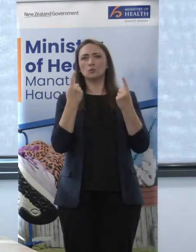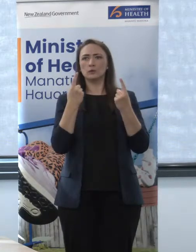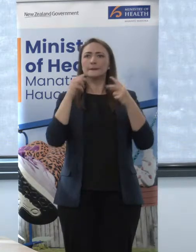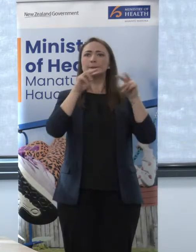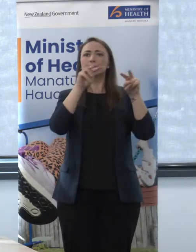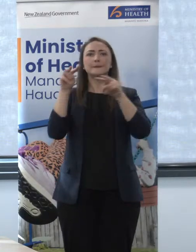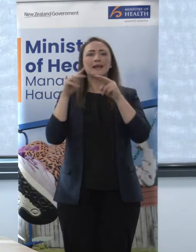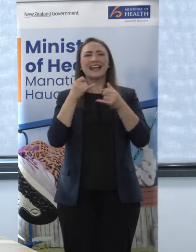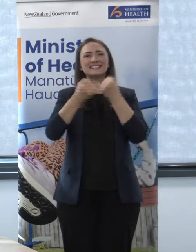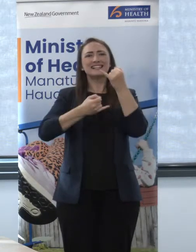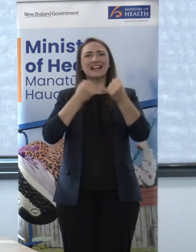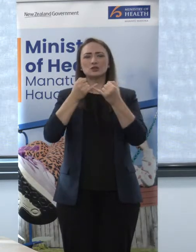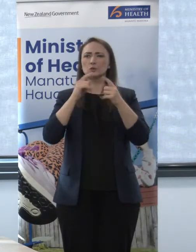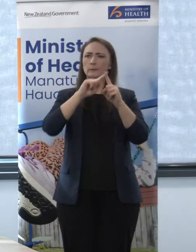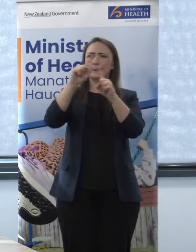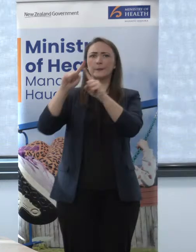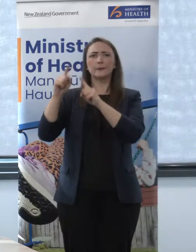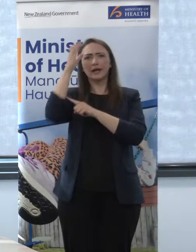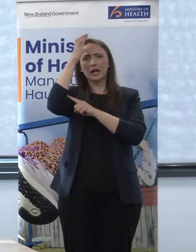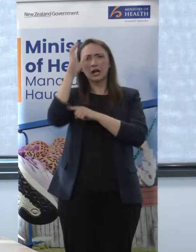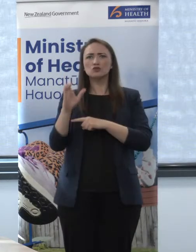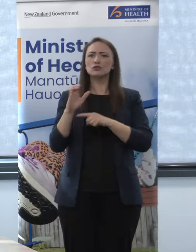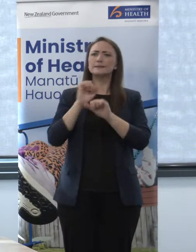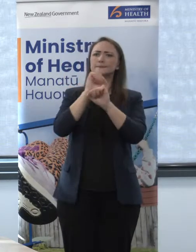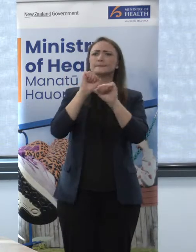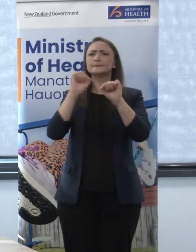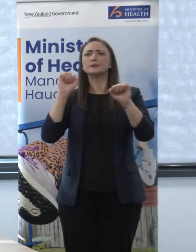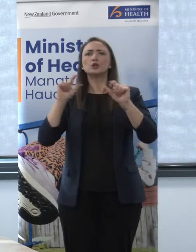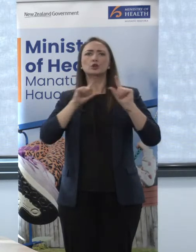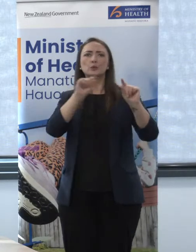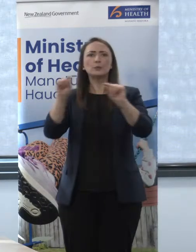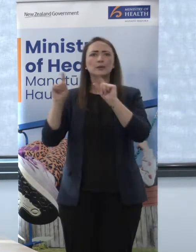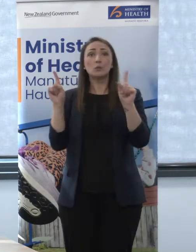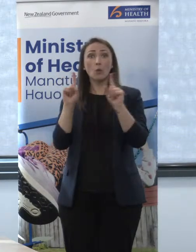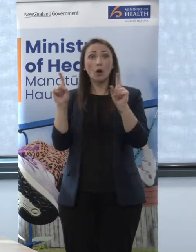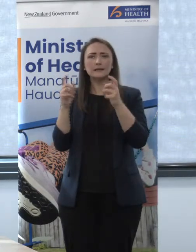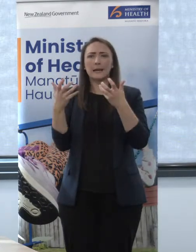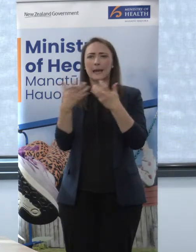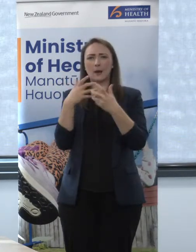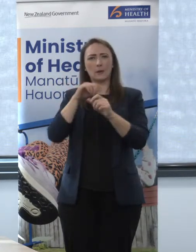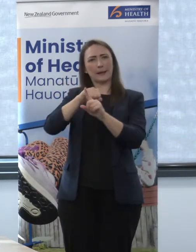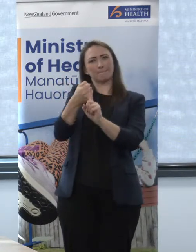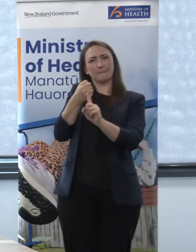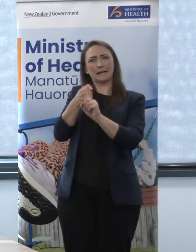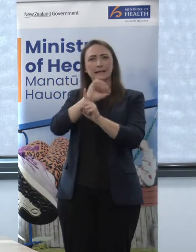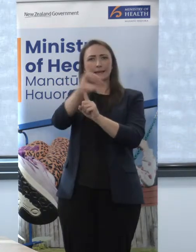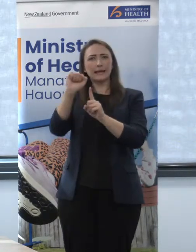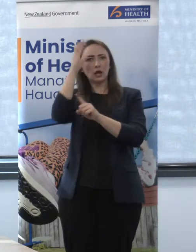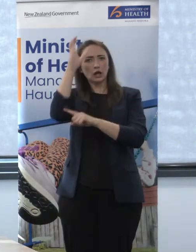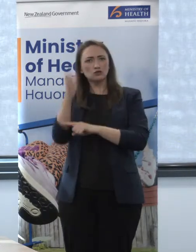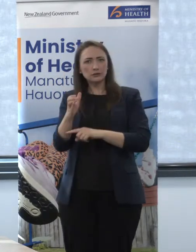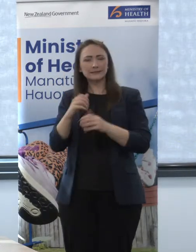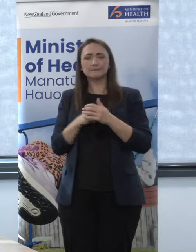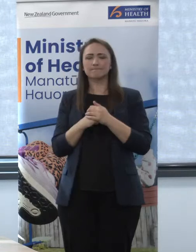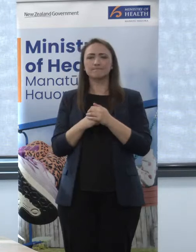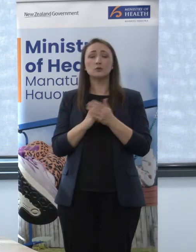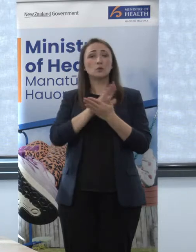begin with, globally our surveillance system as part of